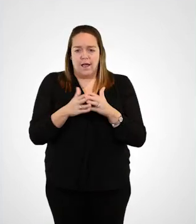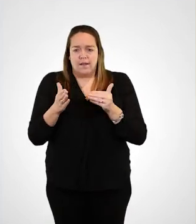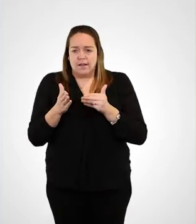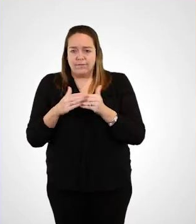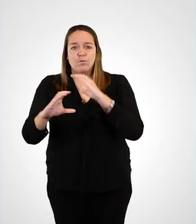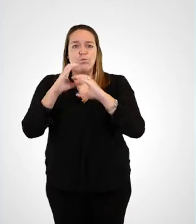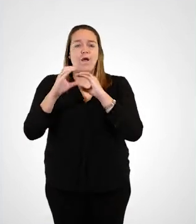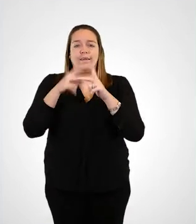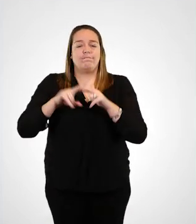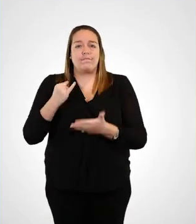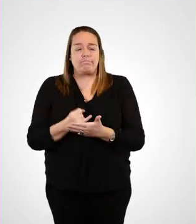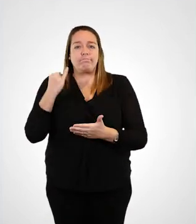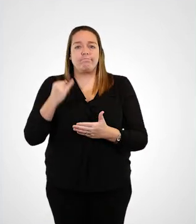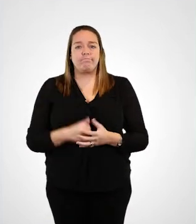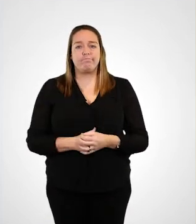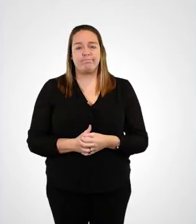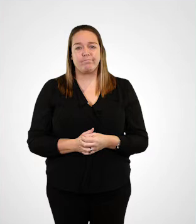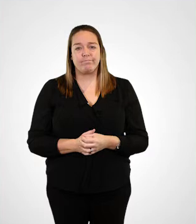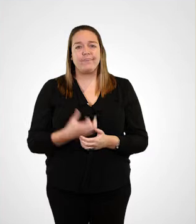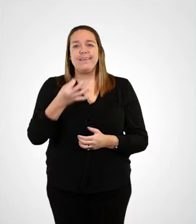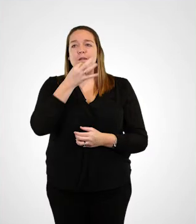and repair communication breakdowns.